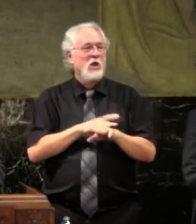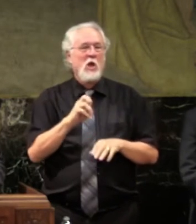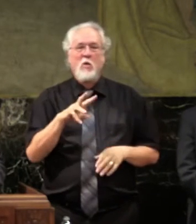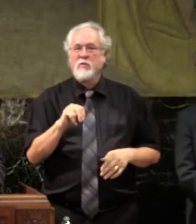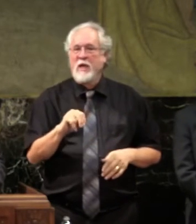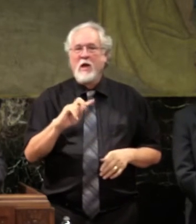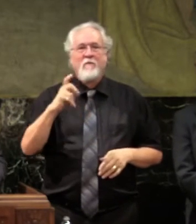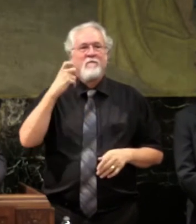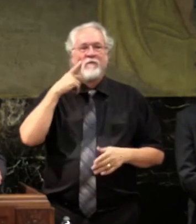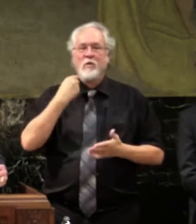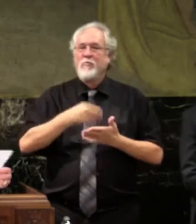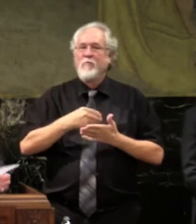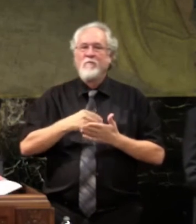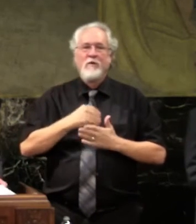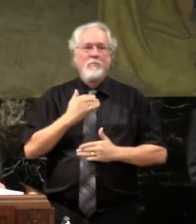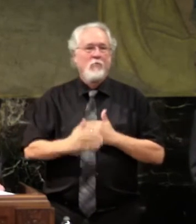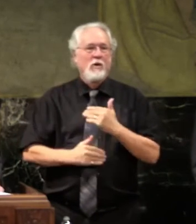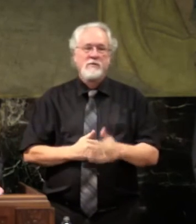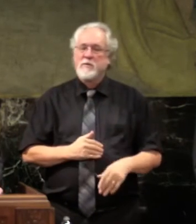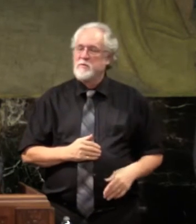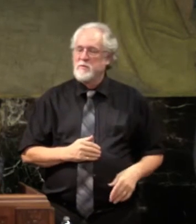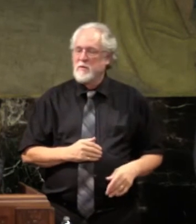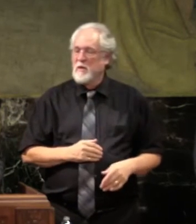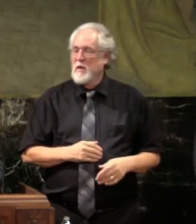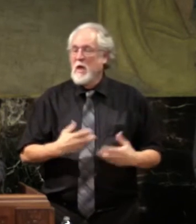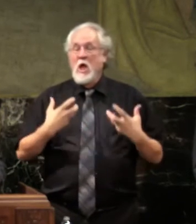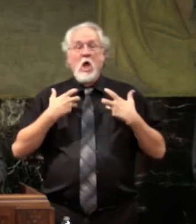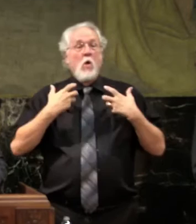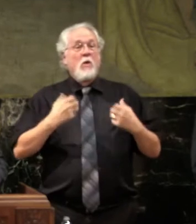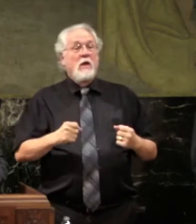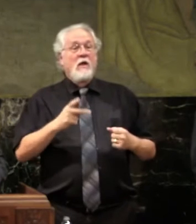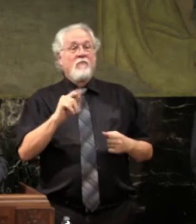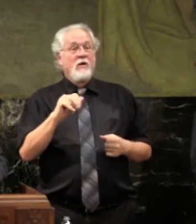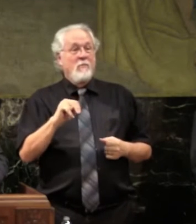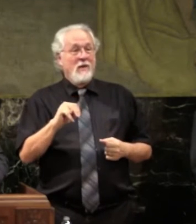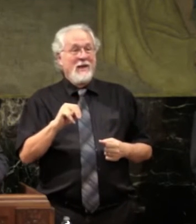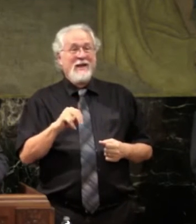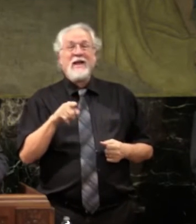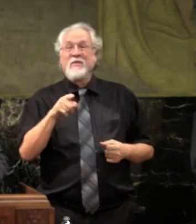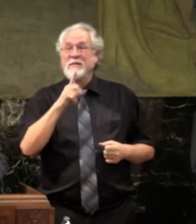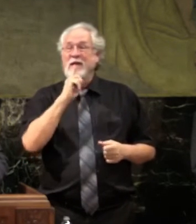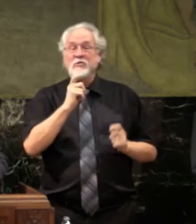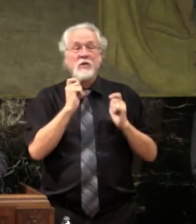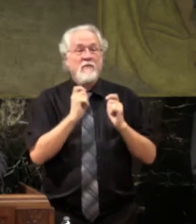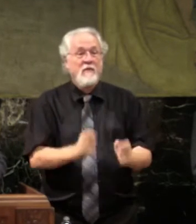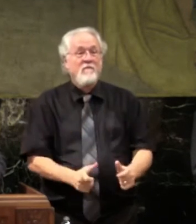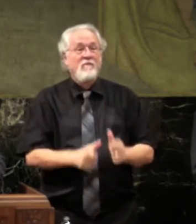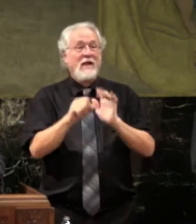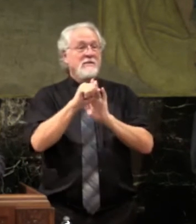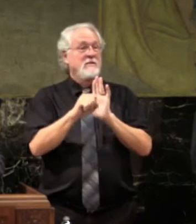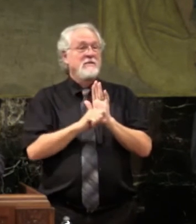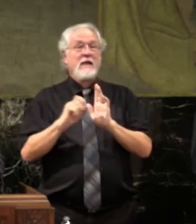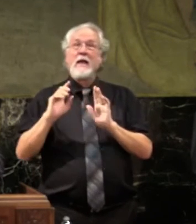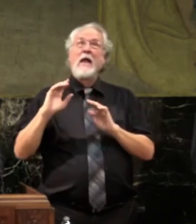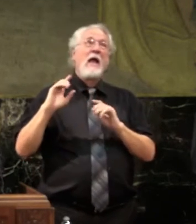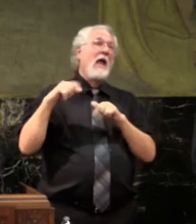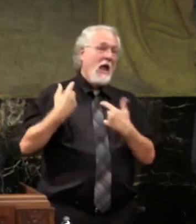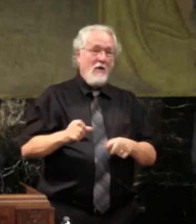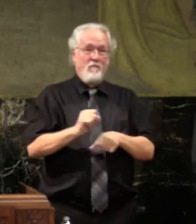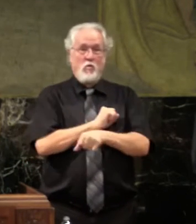funding process in any way for recovery plan of this nature this is actually the fastest the state has ever worked in meeting the federal departments to bring